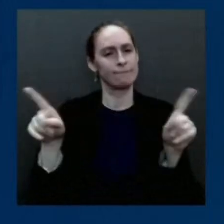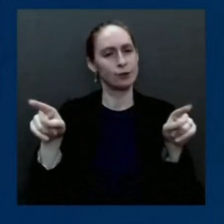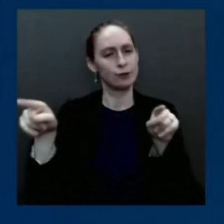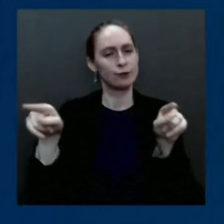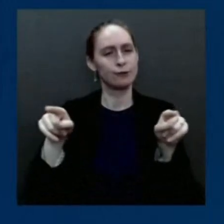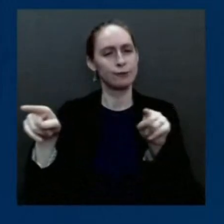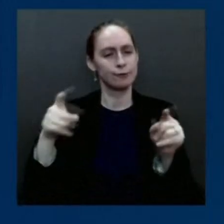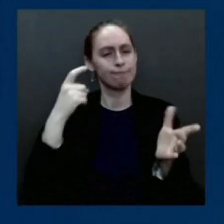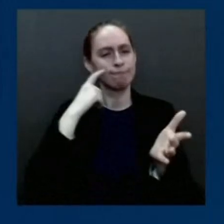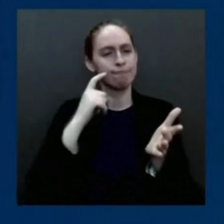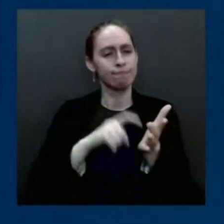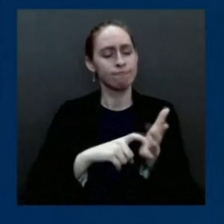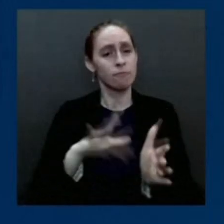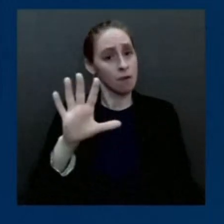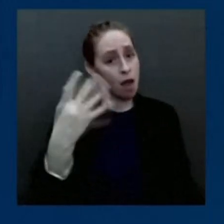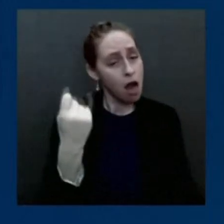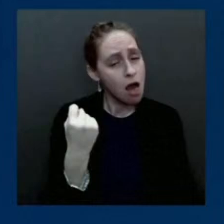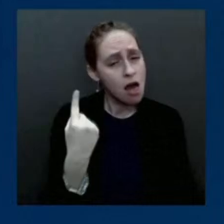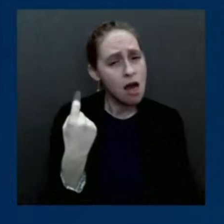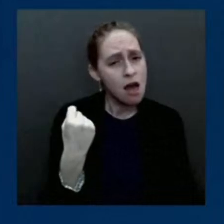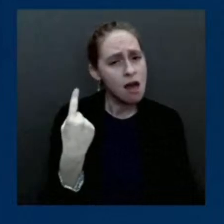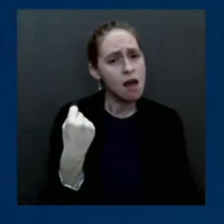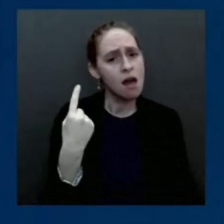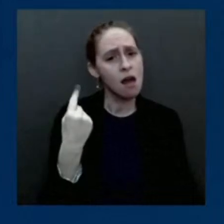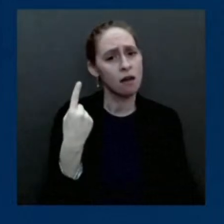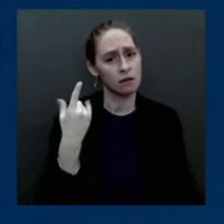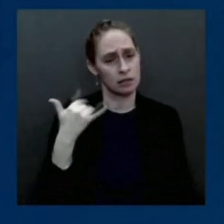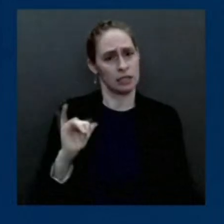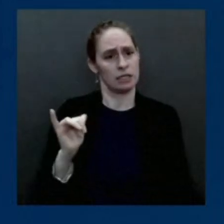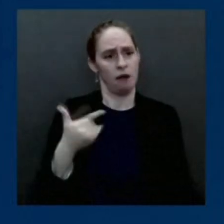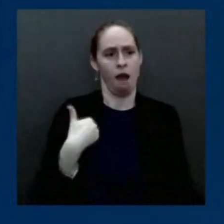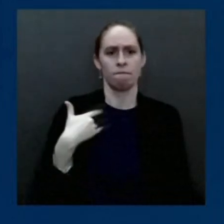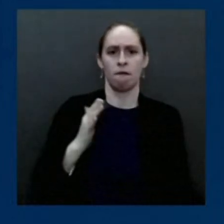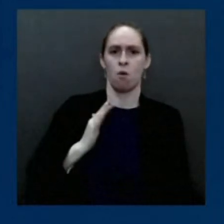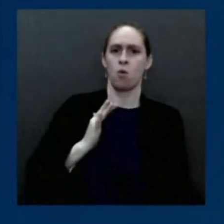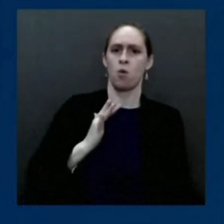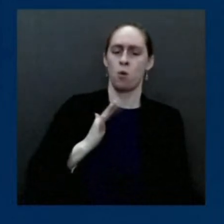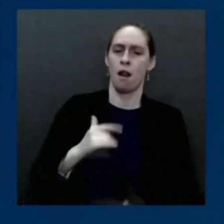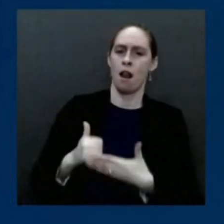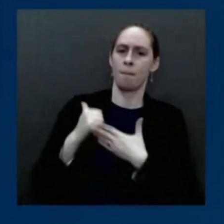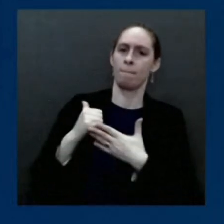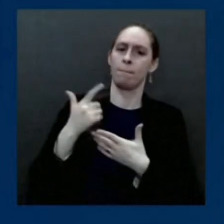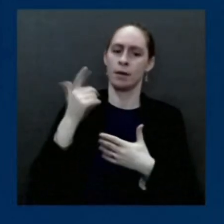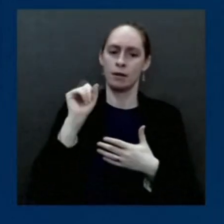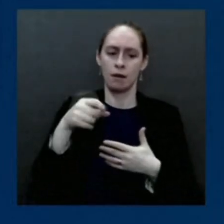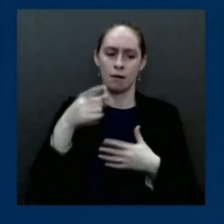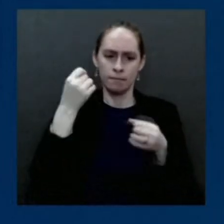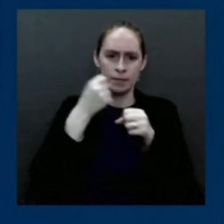IT ISN'T 100% SENSITIVE AND NOT LIKE A PCR BUT IT HAS A